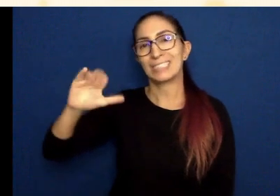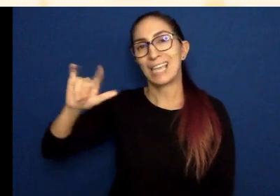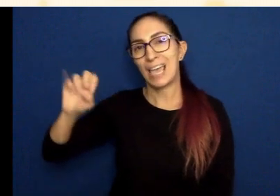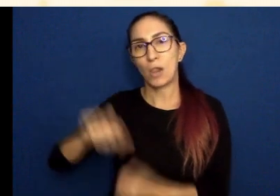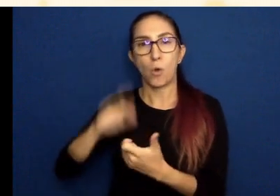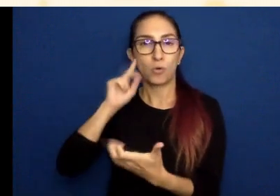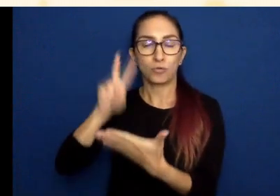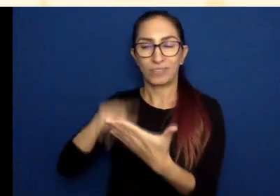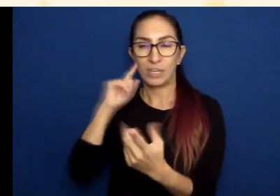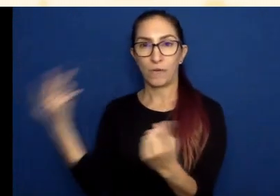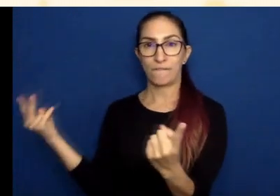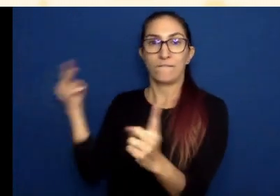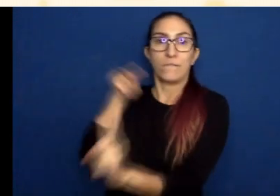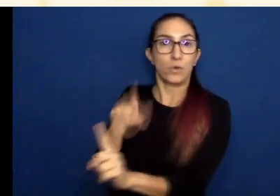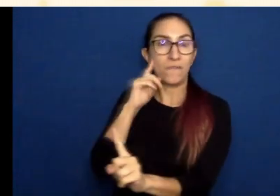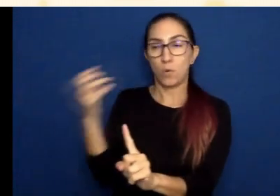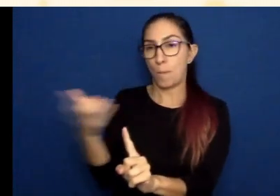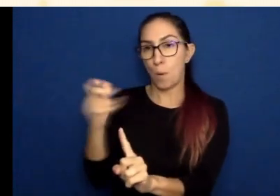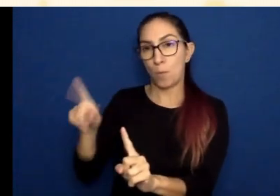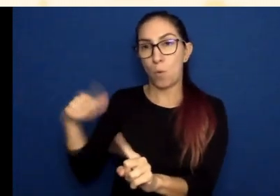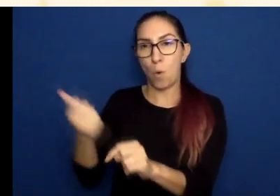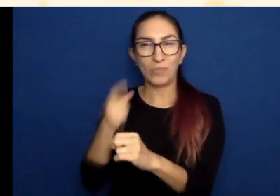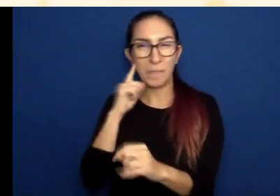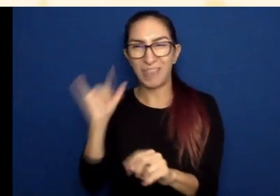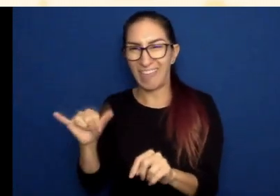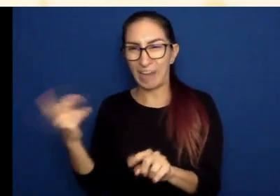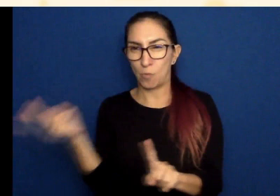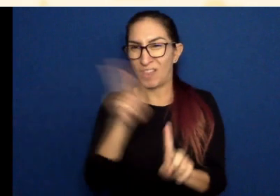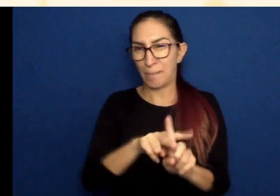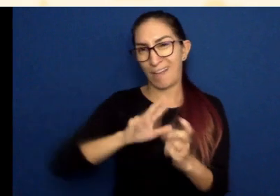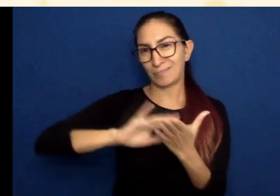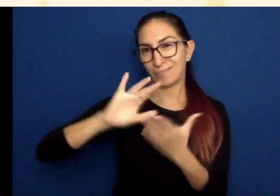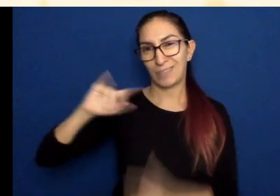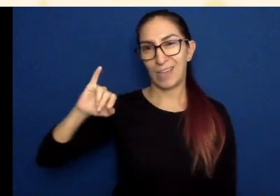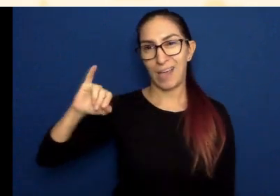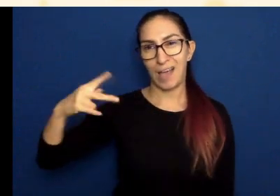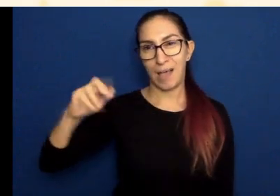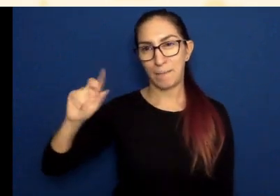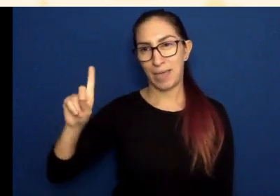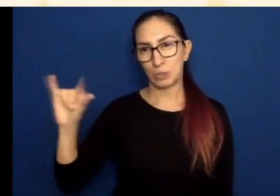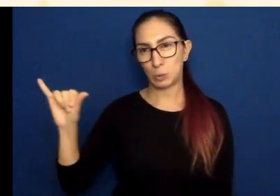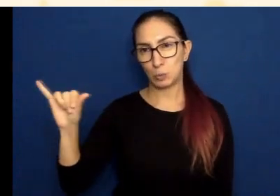And as I said, you need to test those things on iPad as well. Now I'm just going to show you an example of a Voiceover error